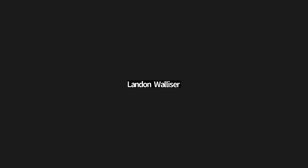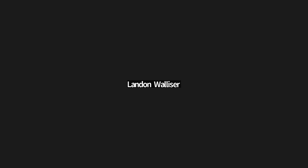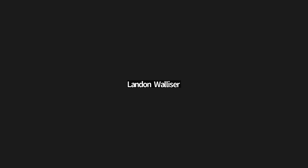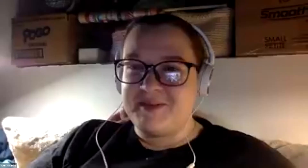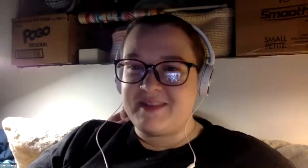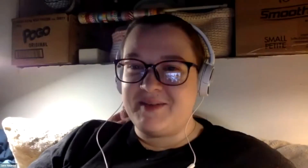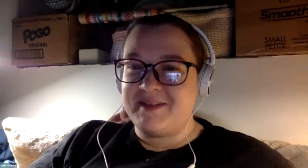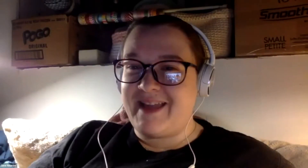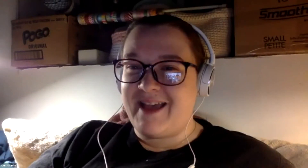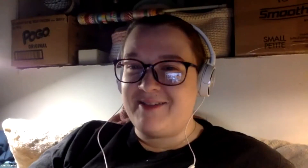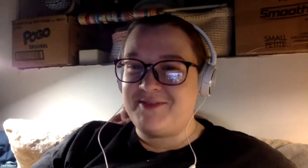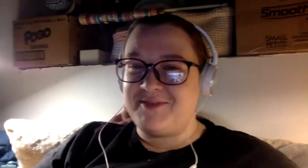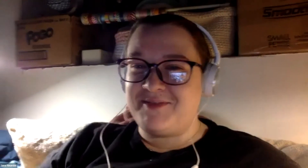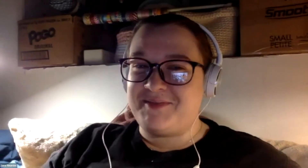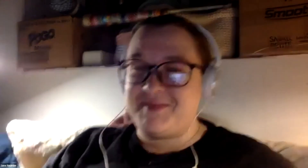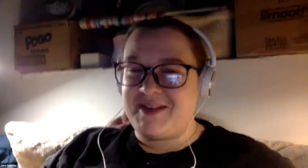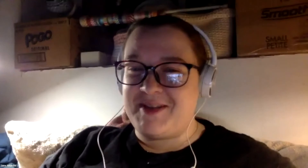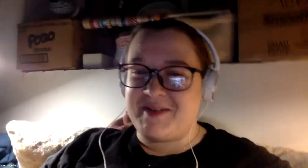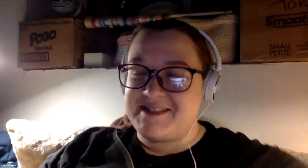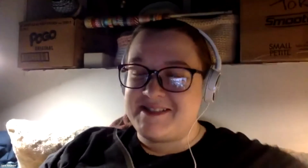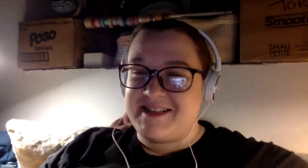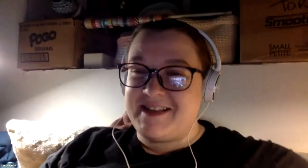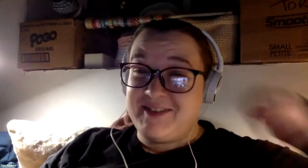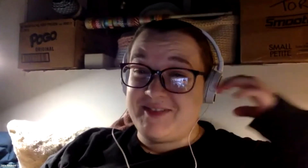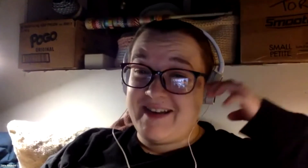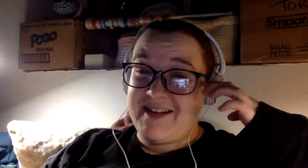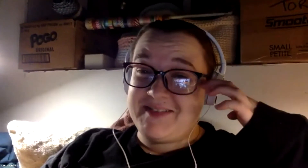I don't think I really have any questions that I can think of right now.